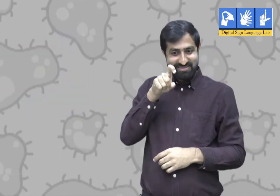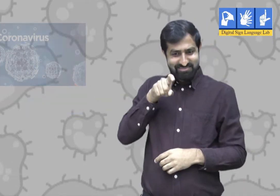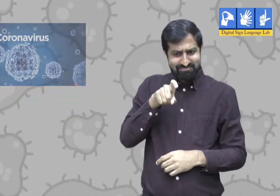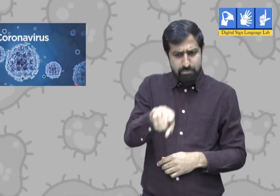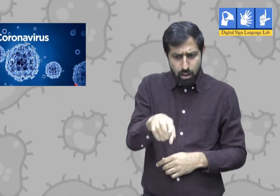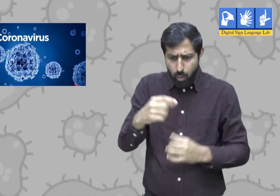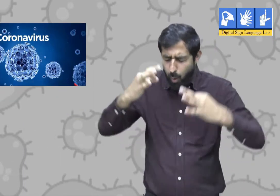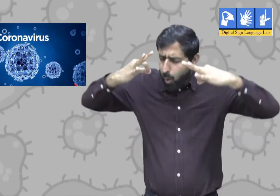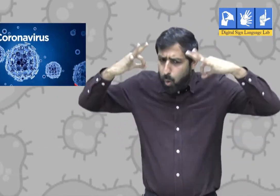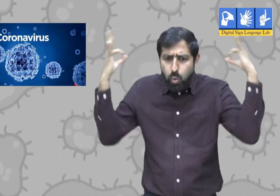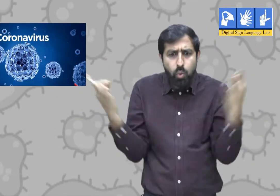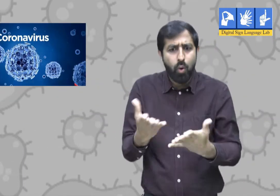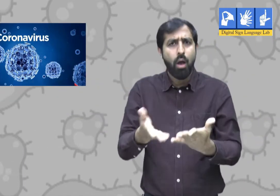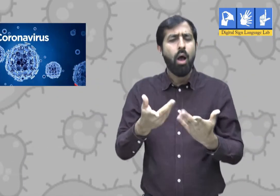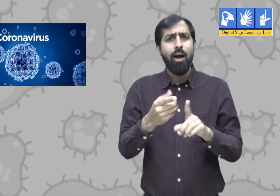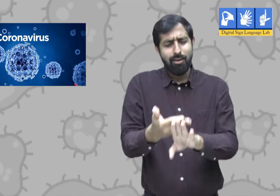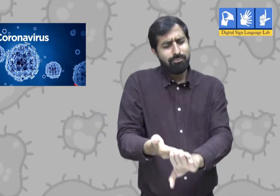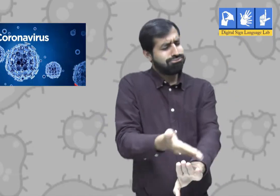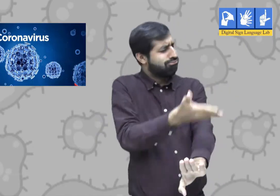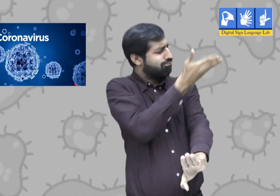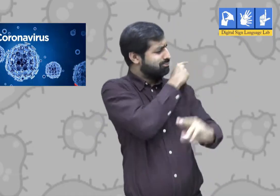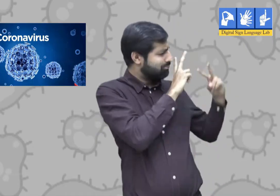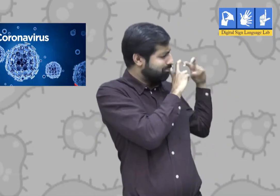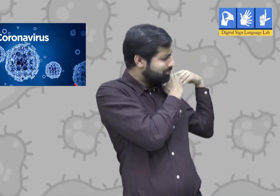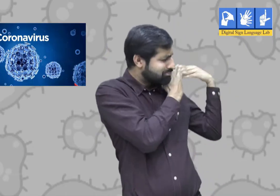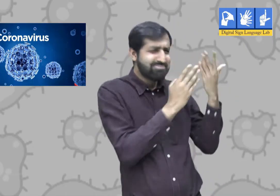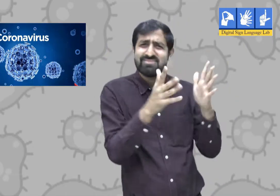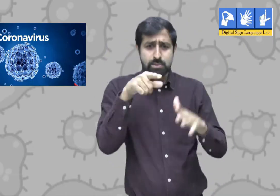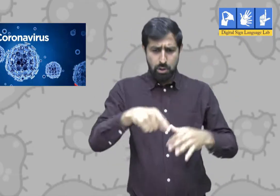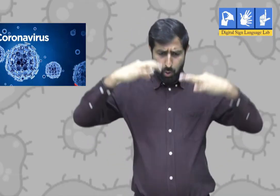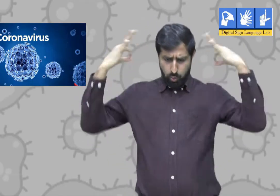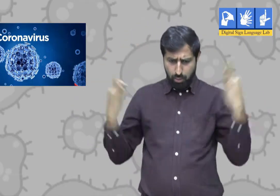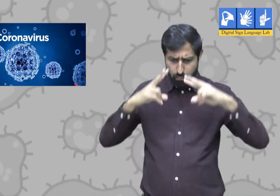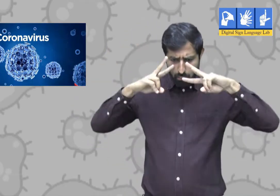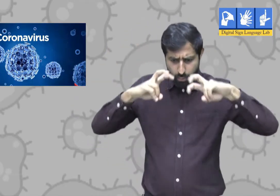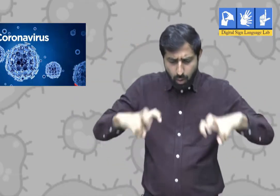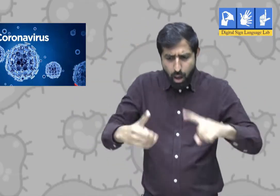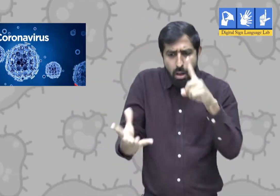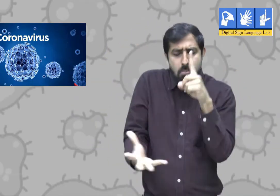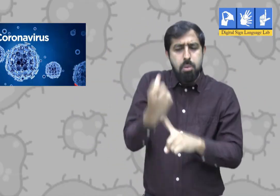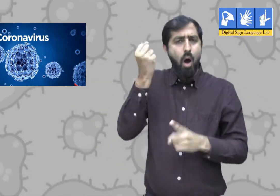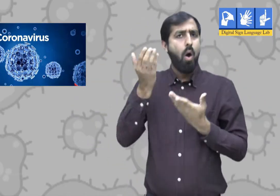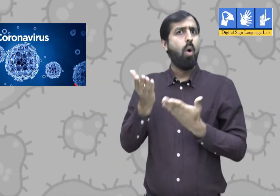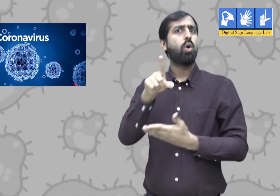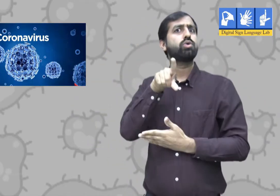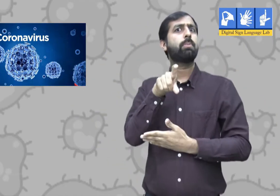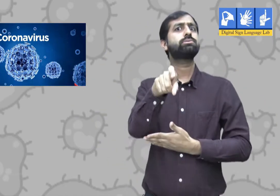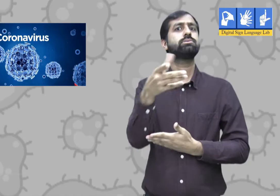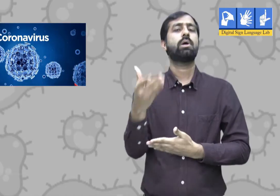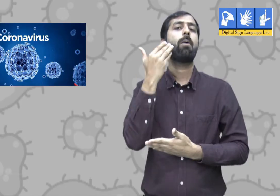Coronavirus is a newly found virus which was not known earlier.